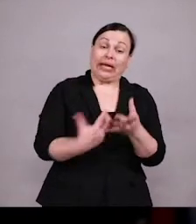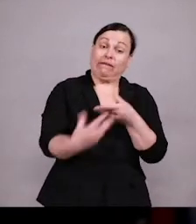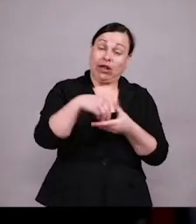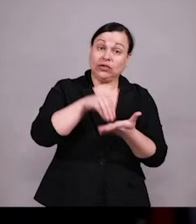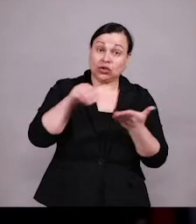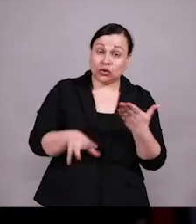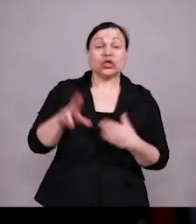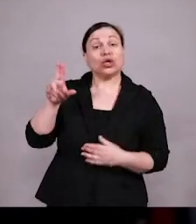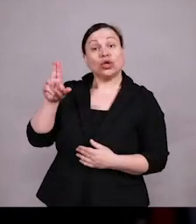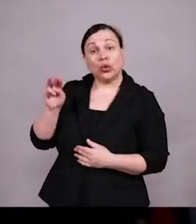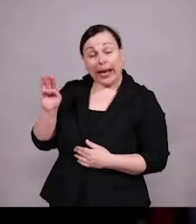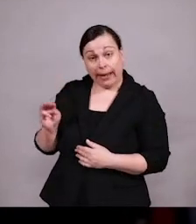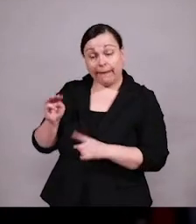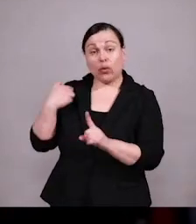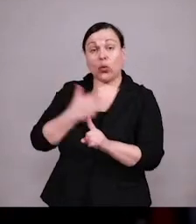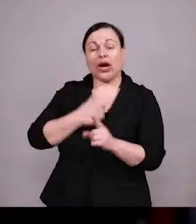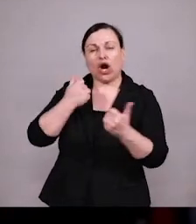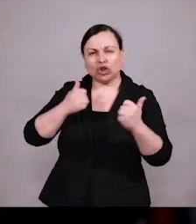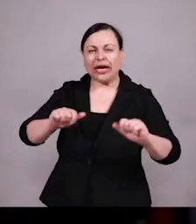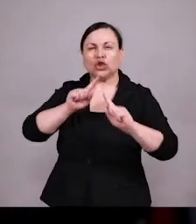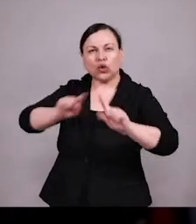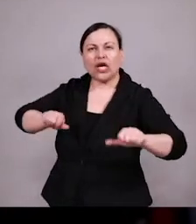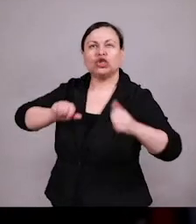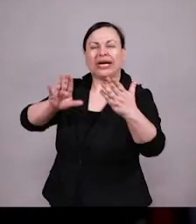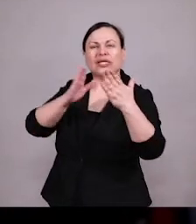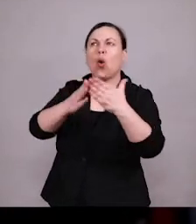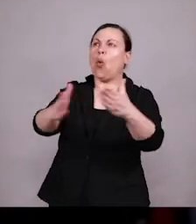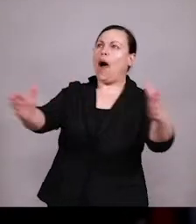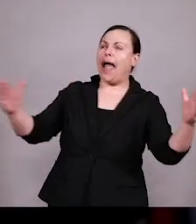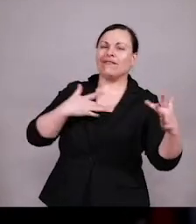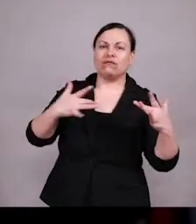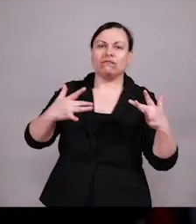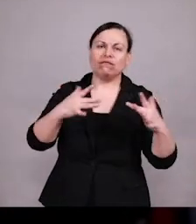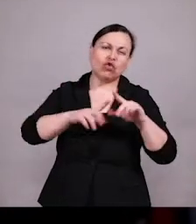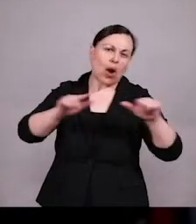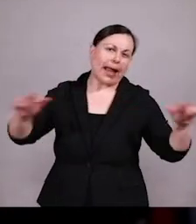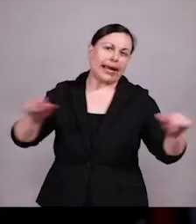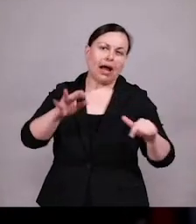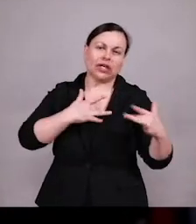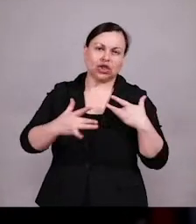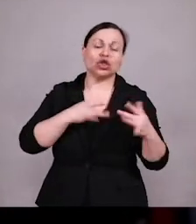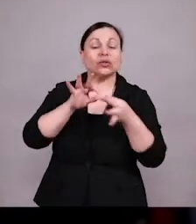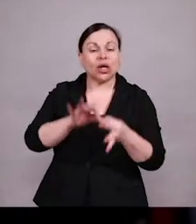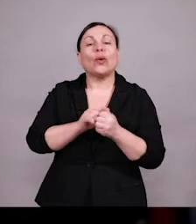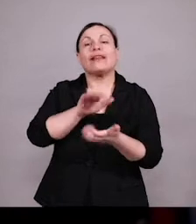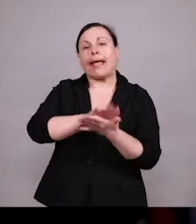of New Mexico is moving to address a wide variety of concerns regarding campus culture.